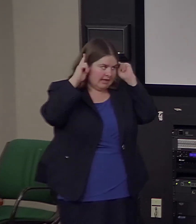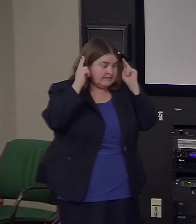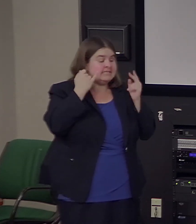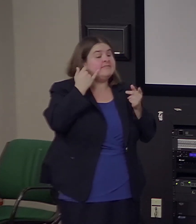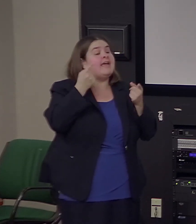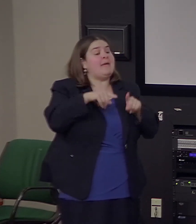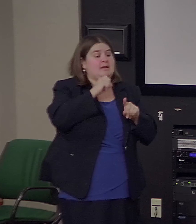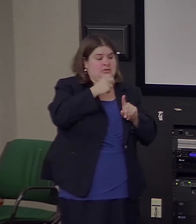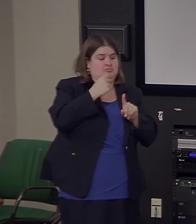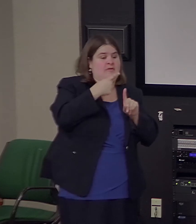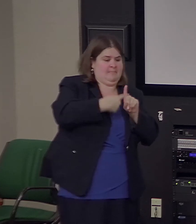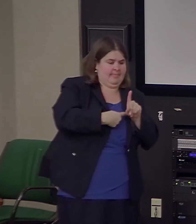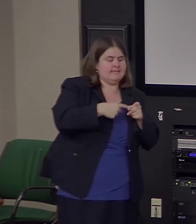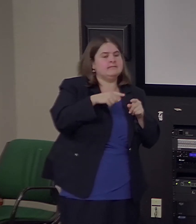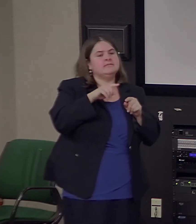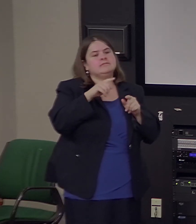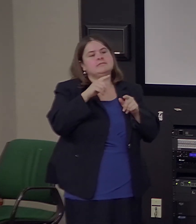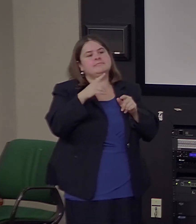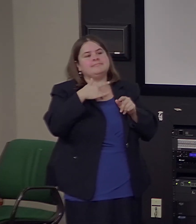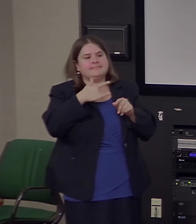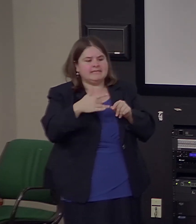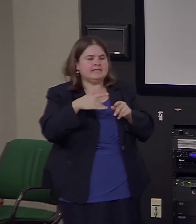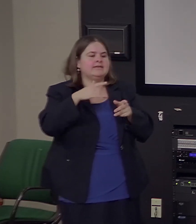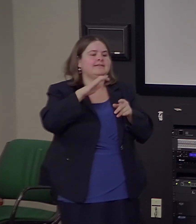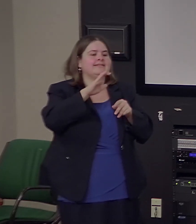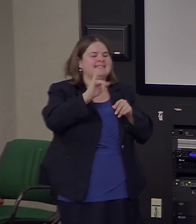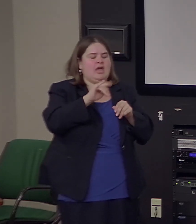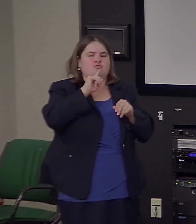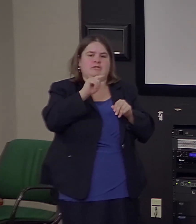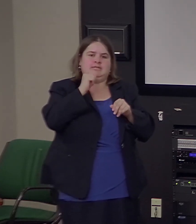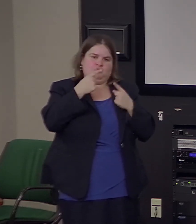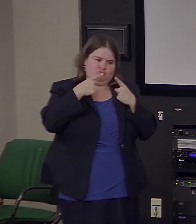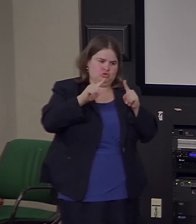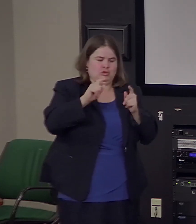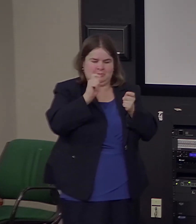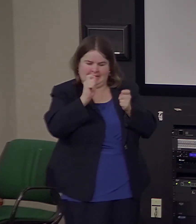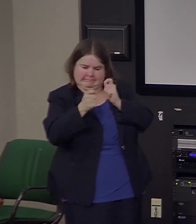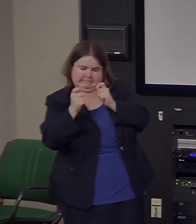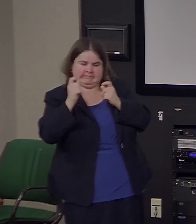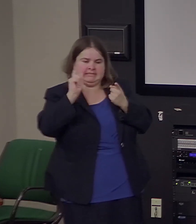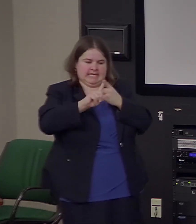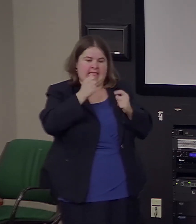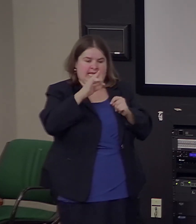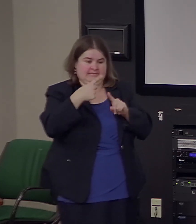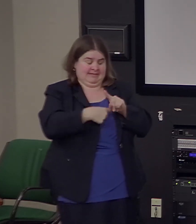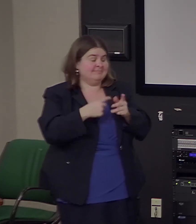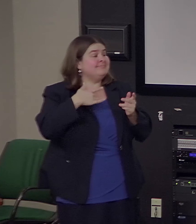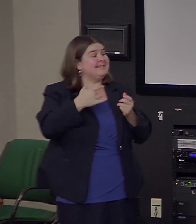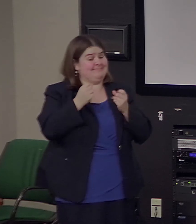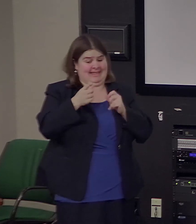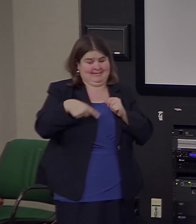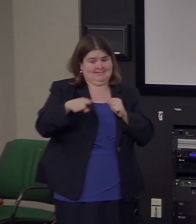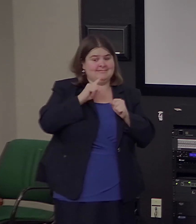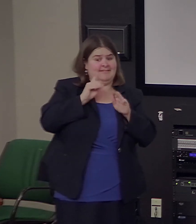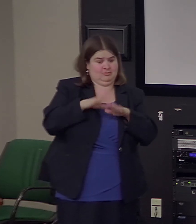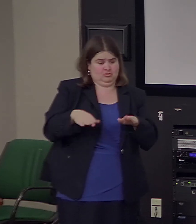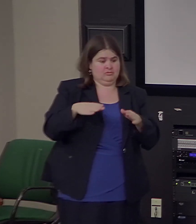it's not tuned and ready to go until around 18 months so from birth to 18 months there's a kind of neglect